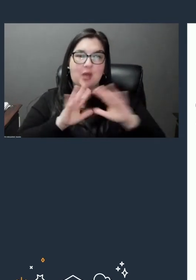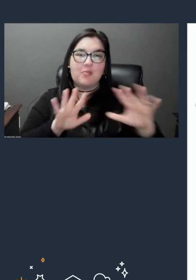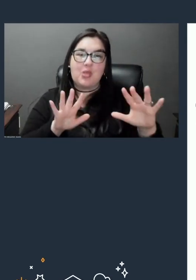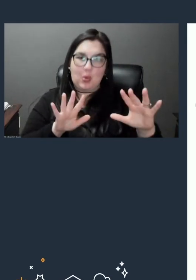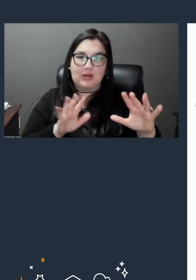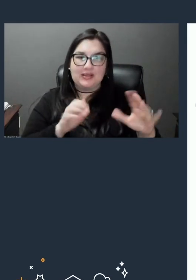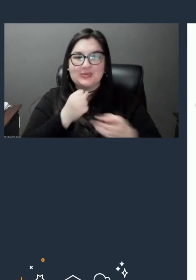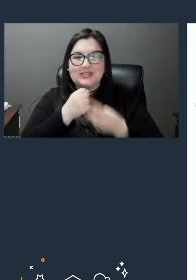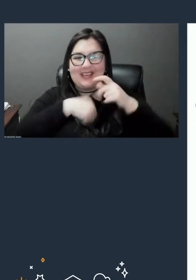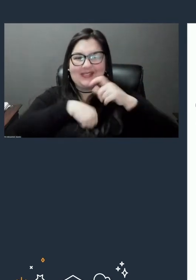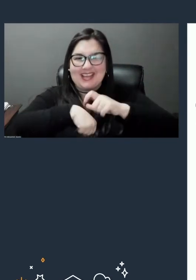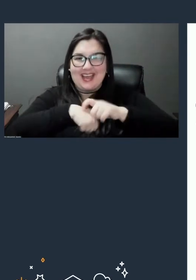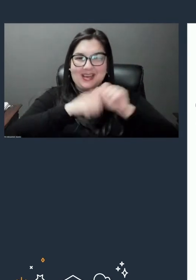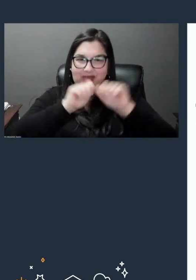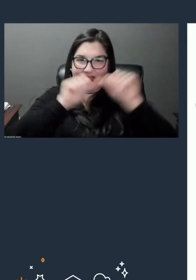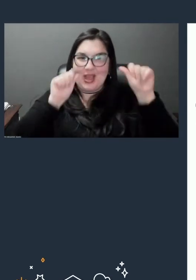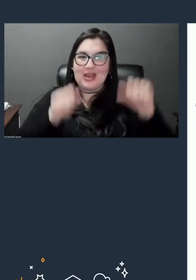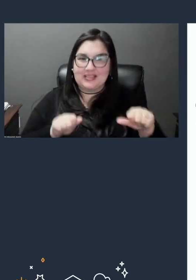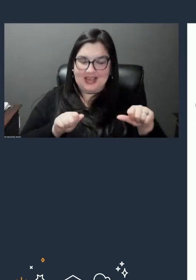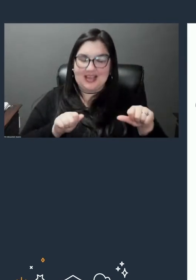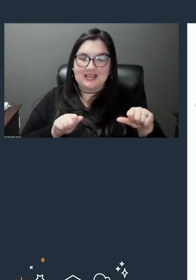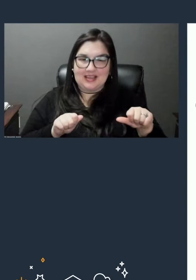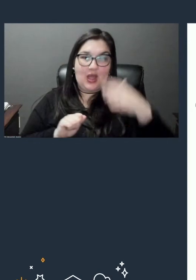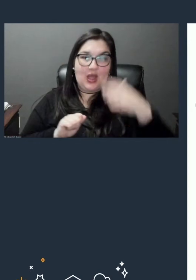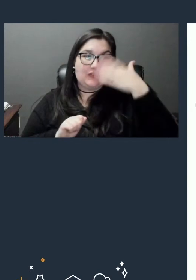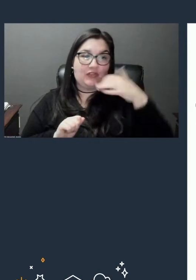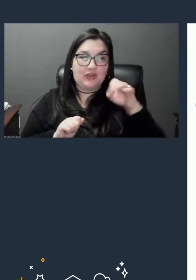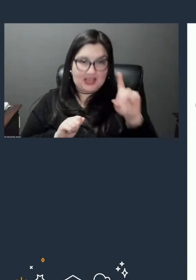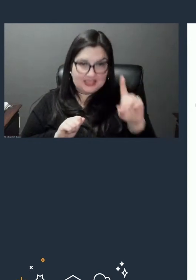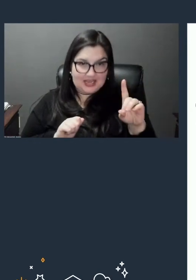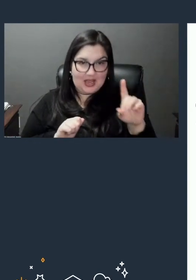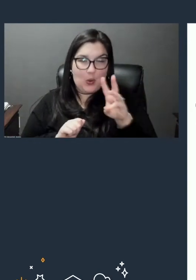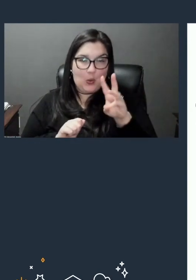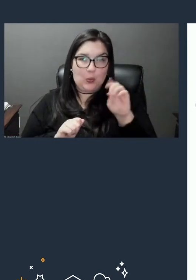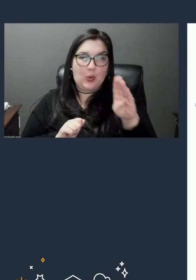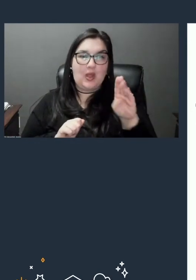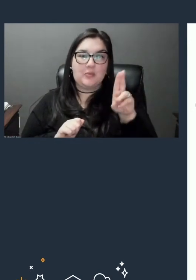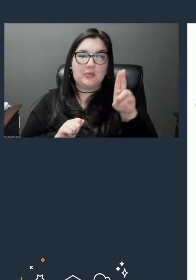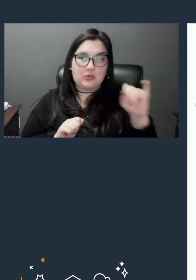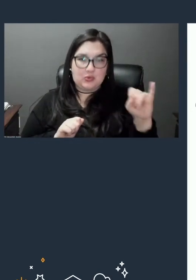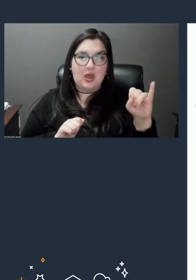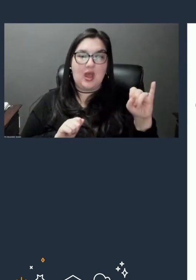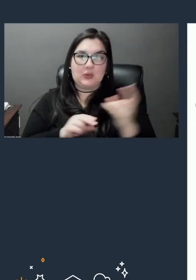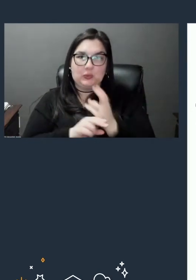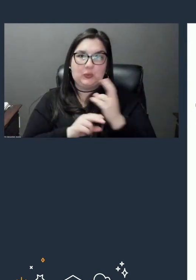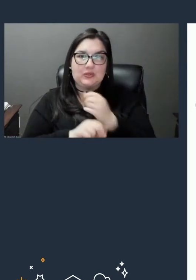I have a front end web UI authenticated with Amazon Cognito and Amazon Amplify framework.